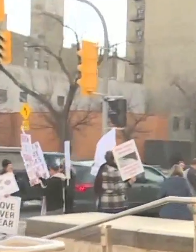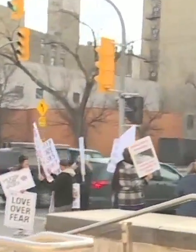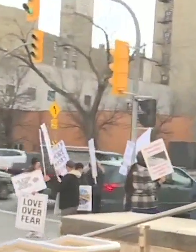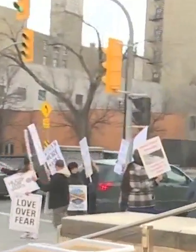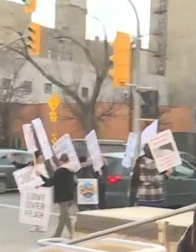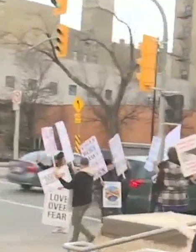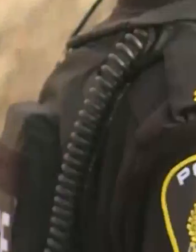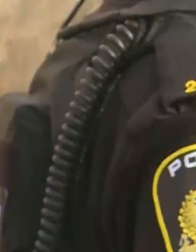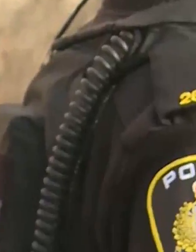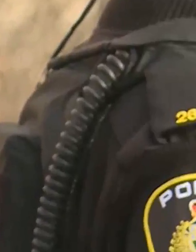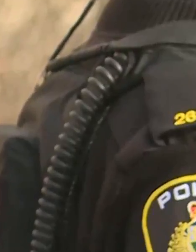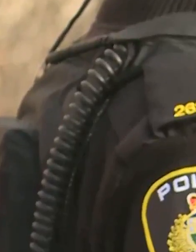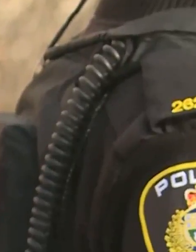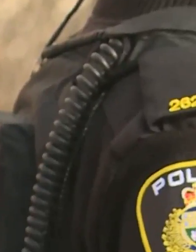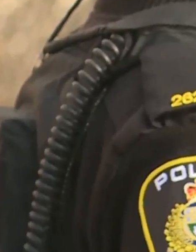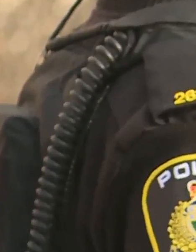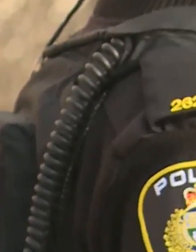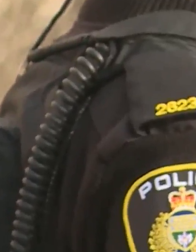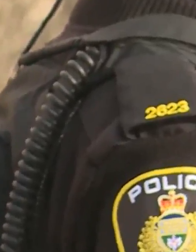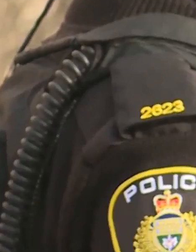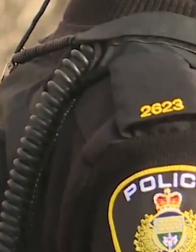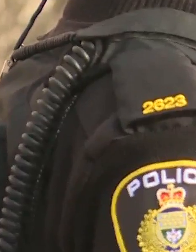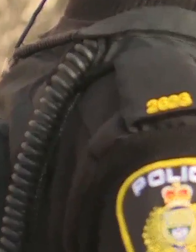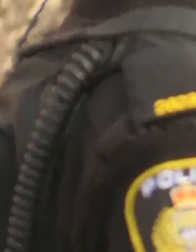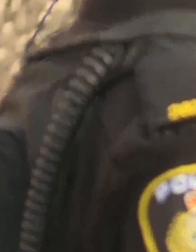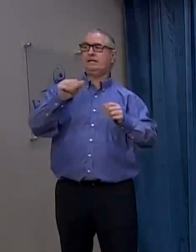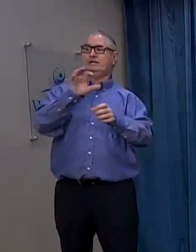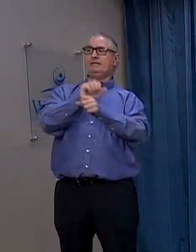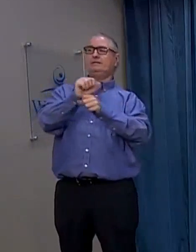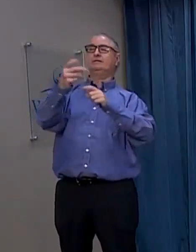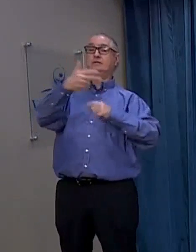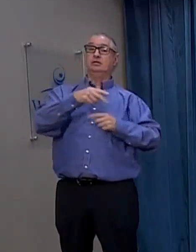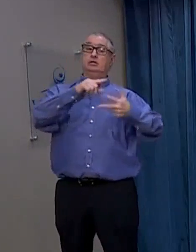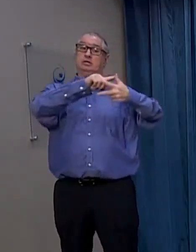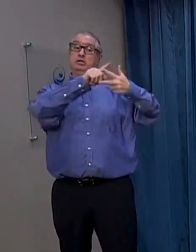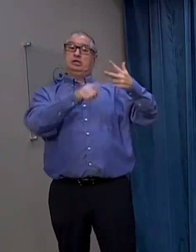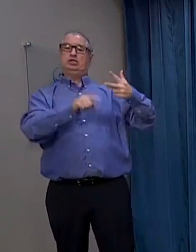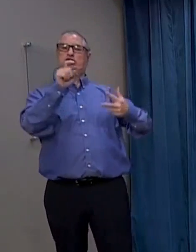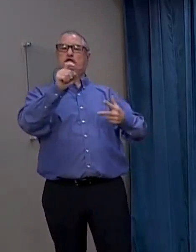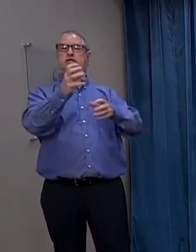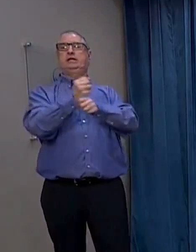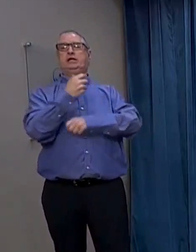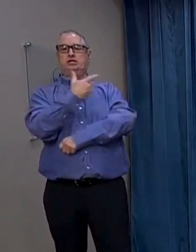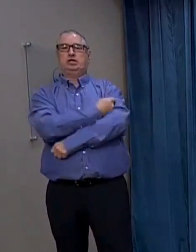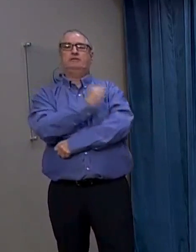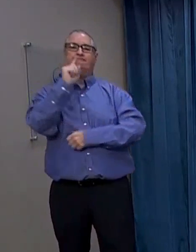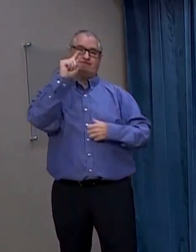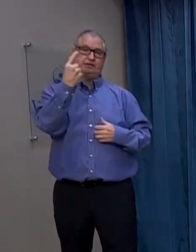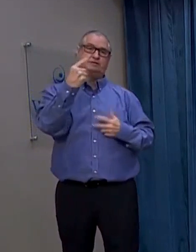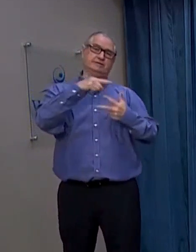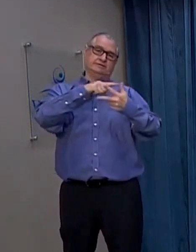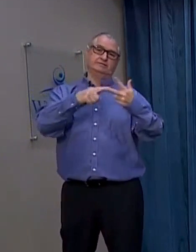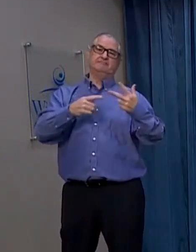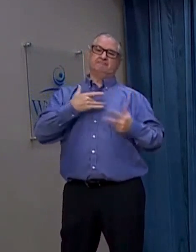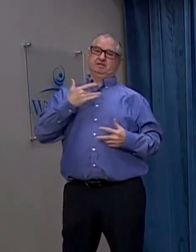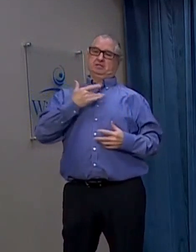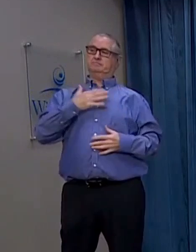OFFICERS. >> THEY ARE ALL RIGHT NOW AT THEY ARE ALL RIGHT NOW AT RISK A HEALTH ORDERS IS RISK A HEALTH ORDERS IS BEING EXTENDED FOR KNOW TWO